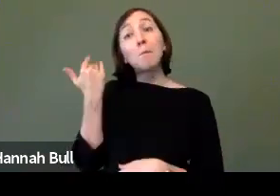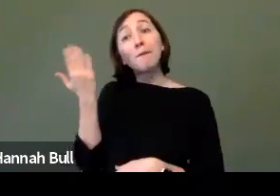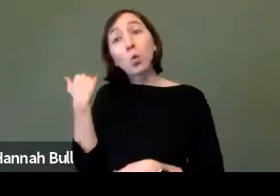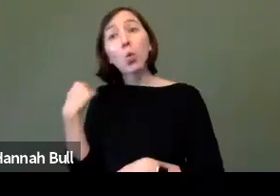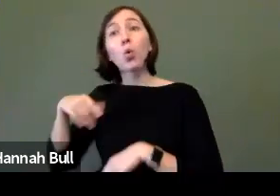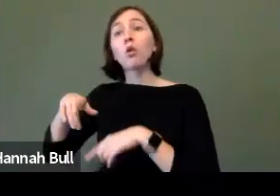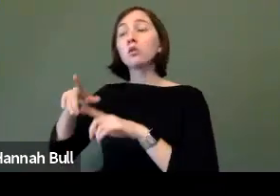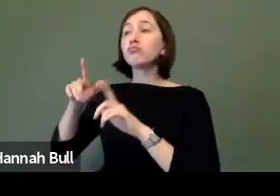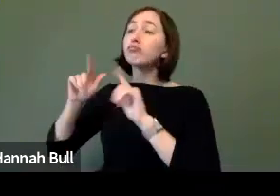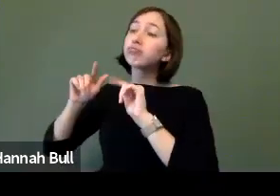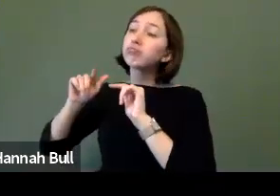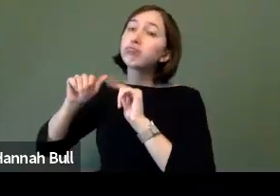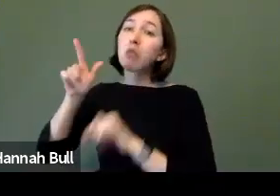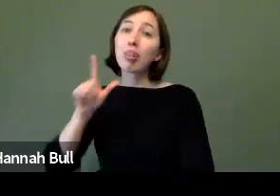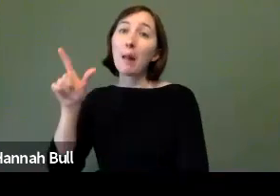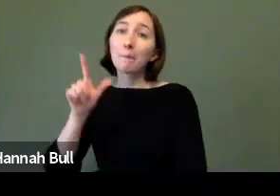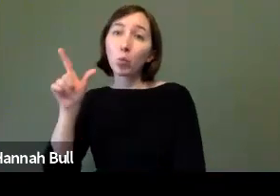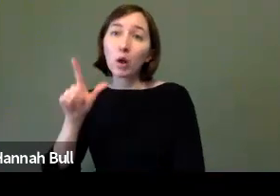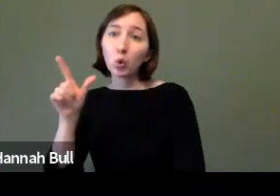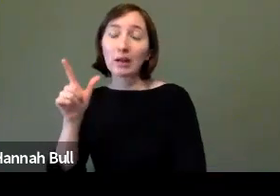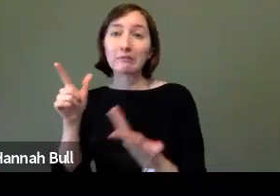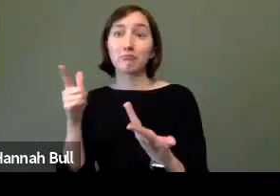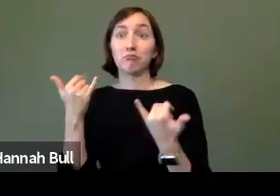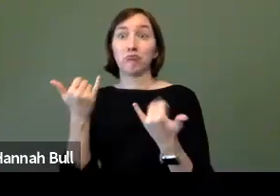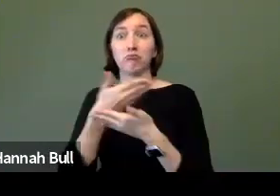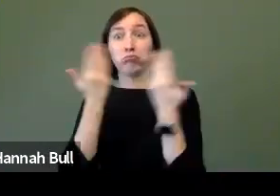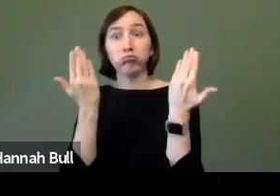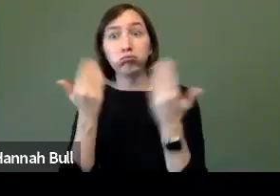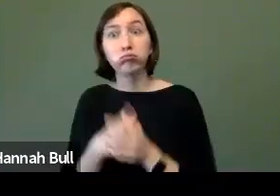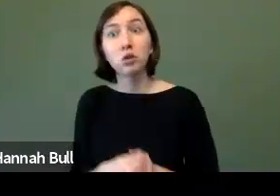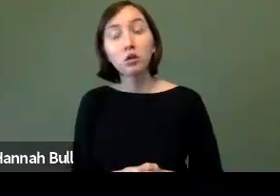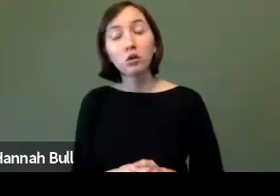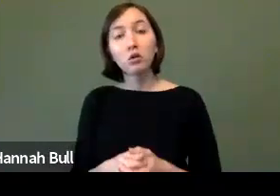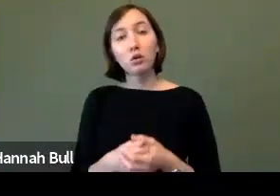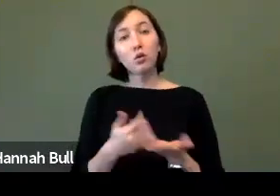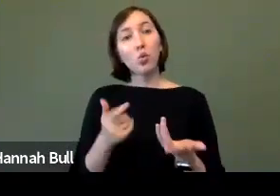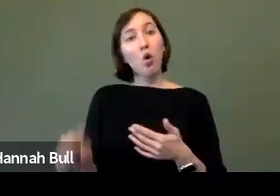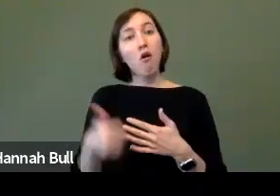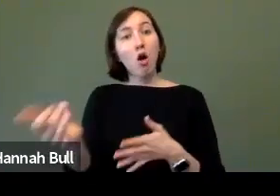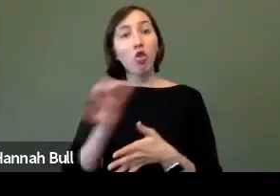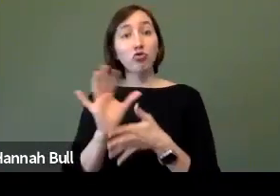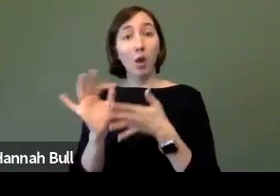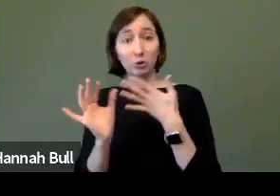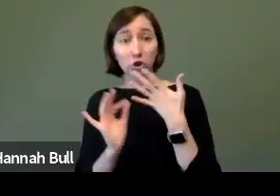or another option to have access to the technologies they needed to check e-mail